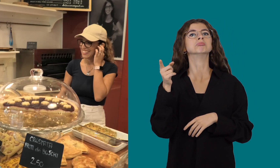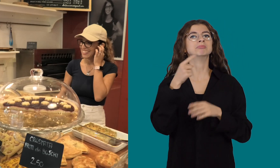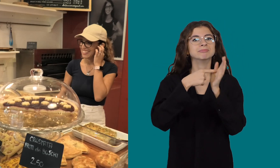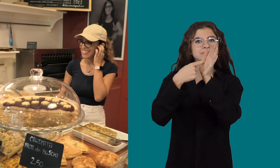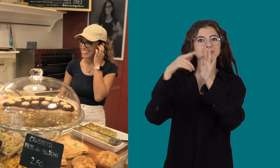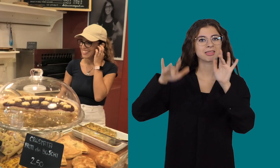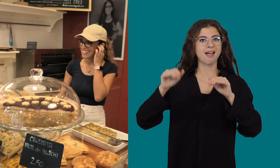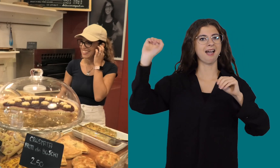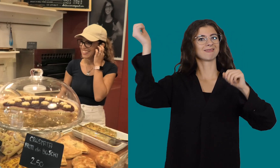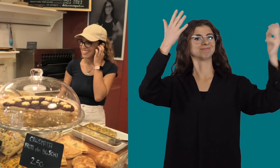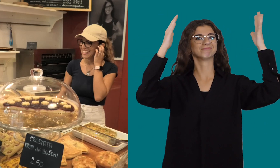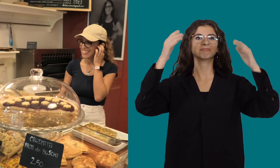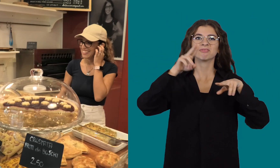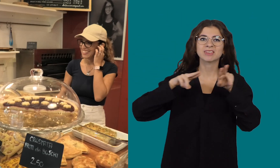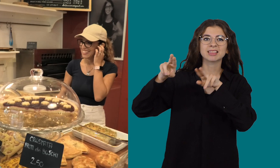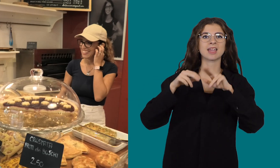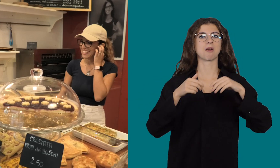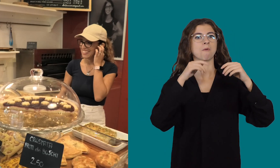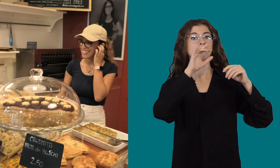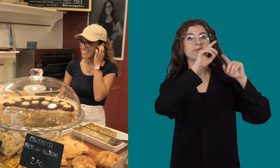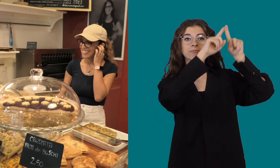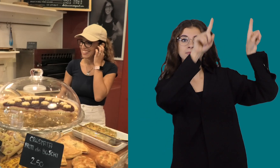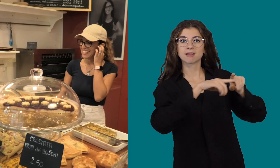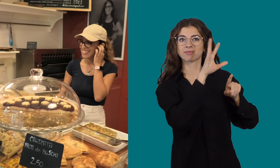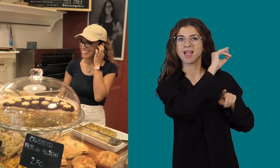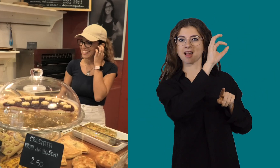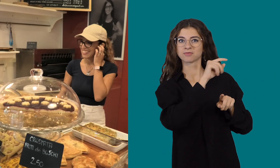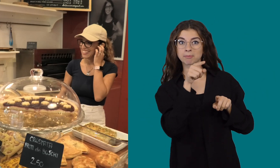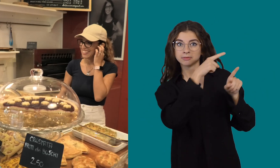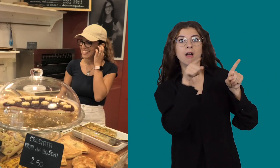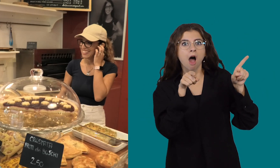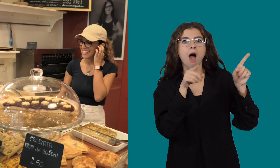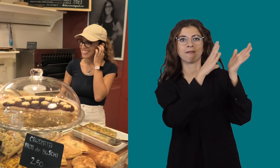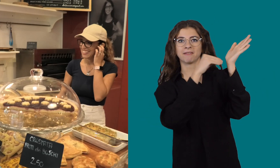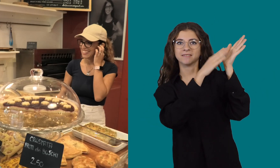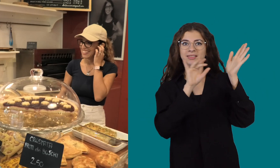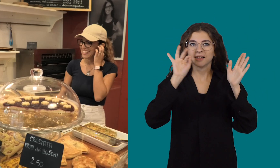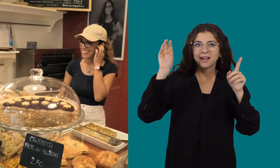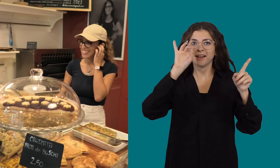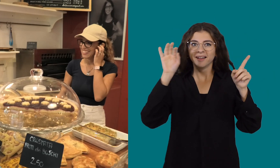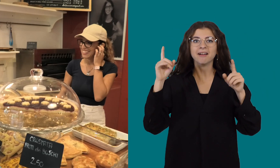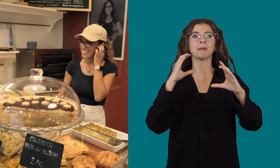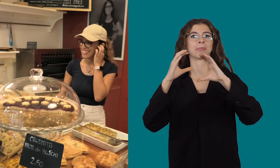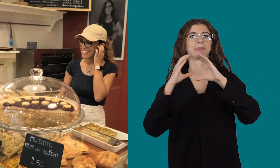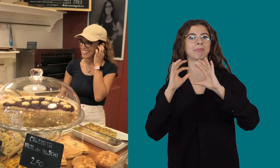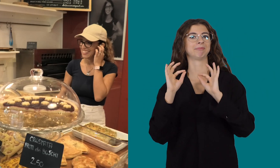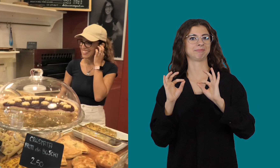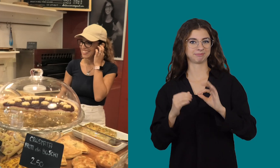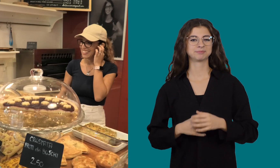The curious ones look at videos or photos with the finger alphabet and use it as a base for communication.